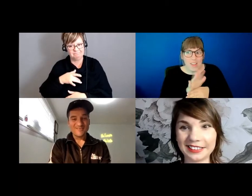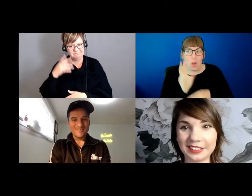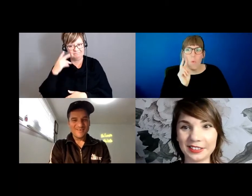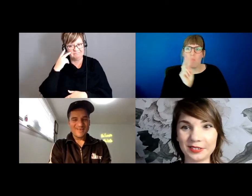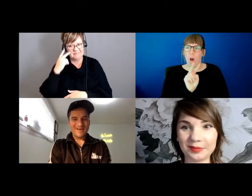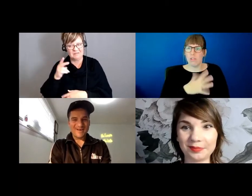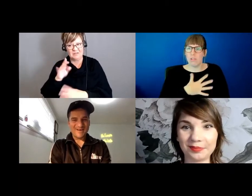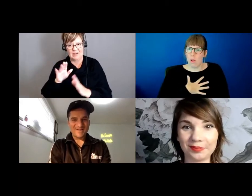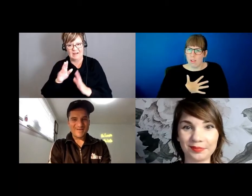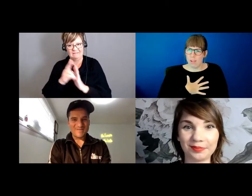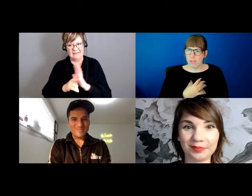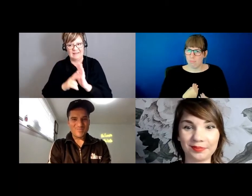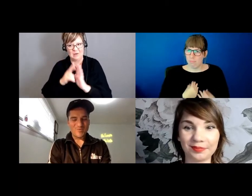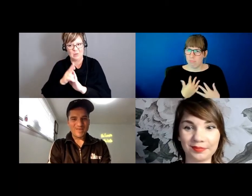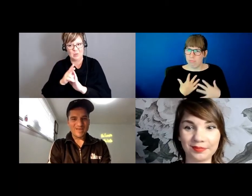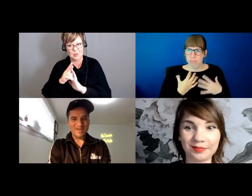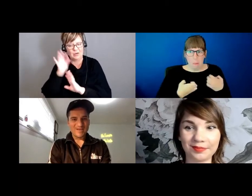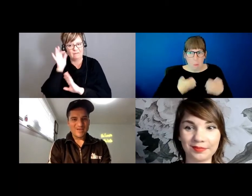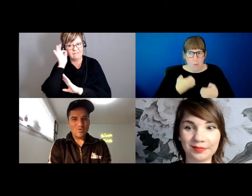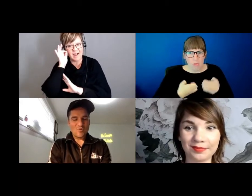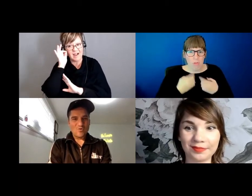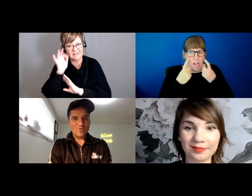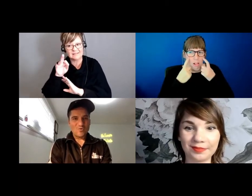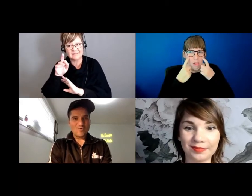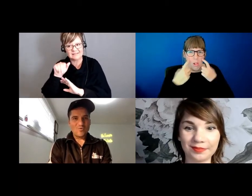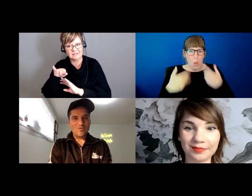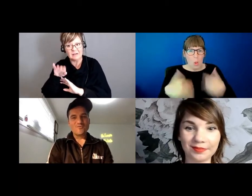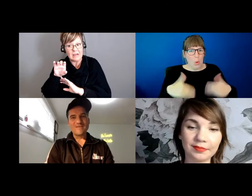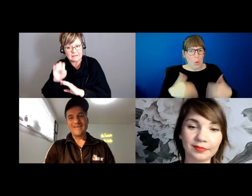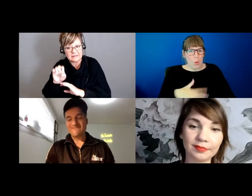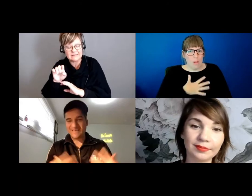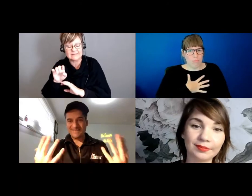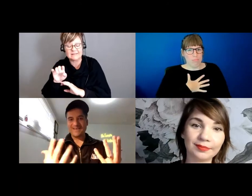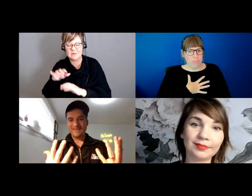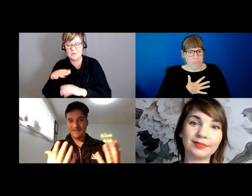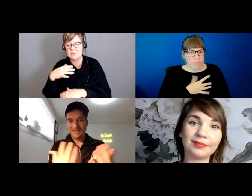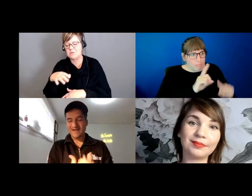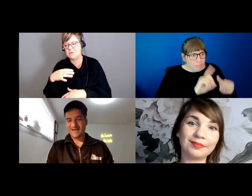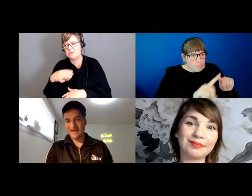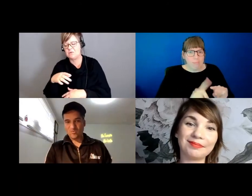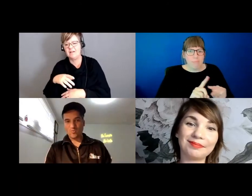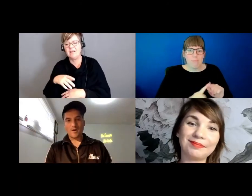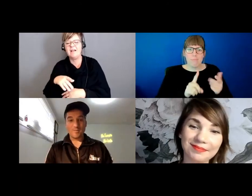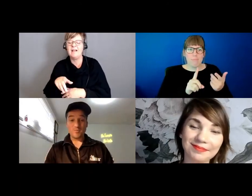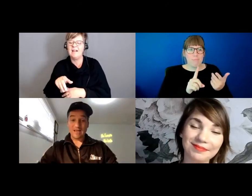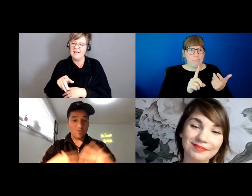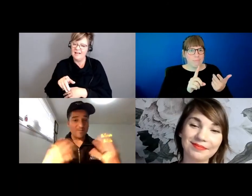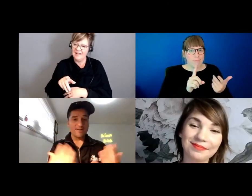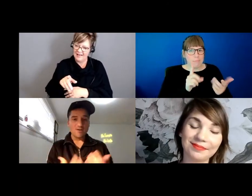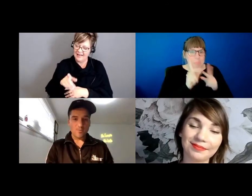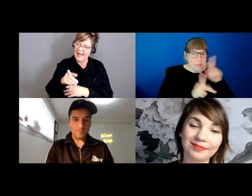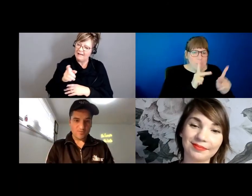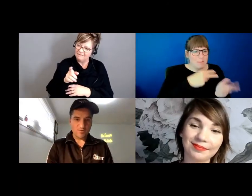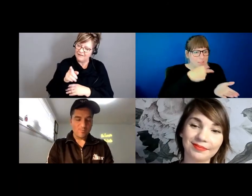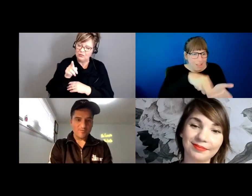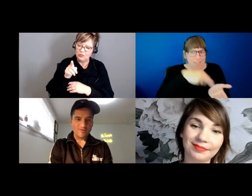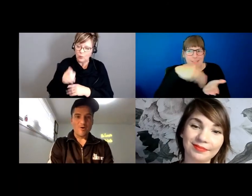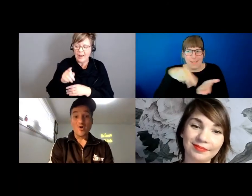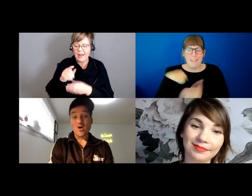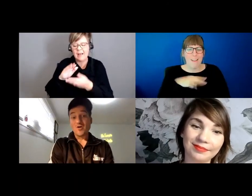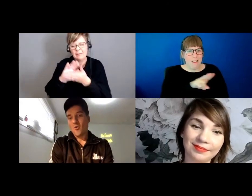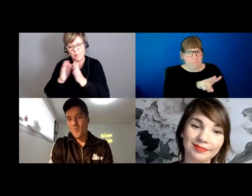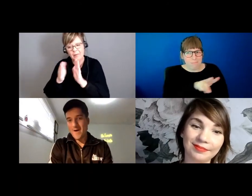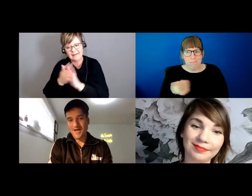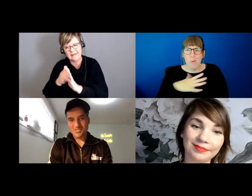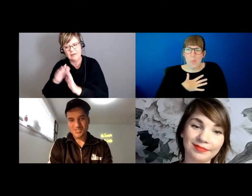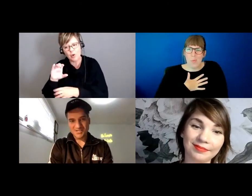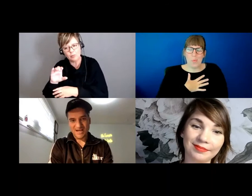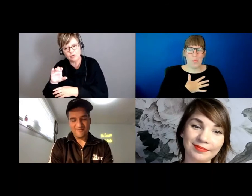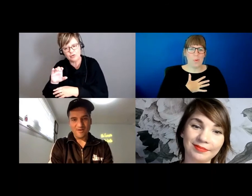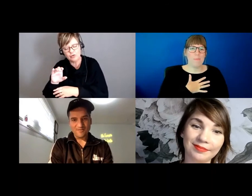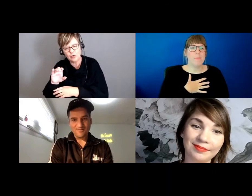WATCHING THESE PICTURES, THESE DANCING IMAGES. SO WE WANTED TO INVITE YOU WITH CORPUSCULE